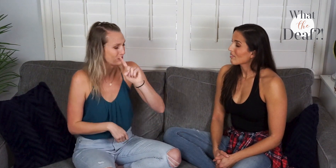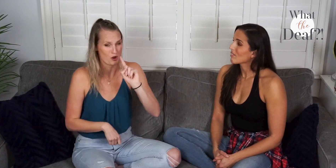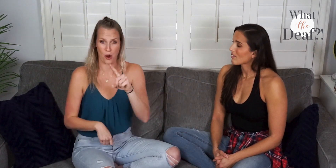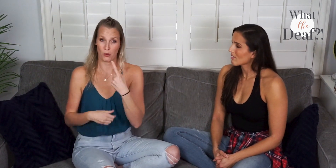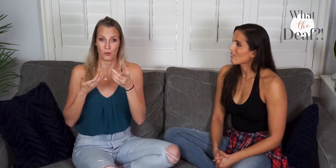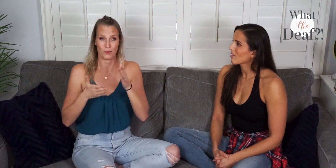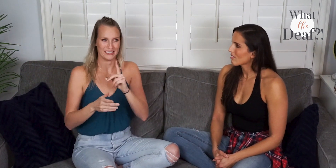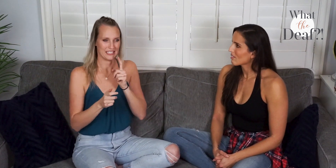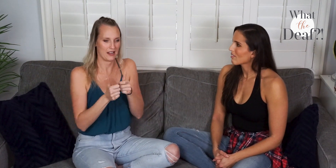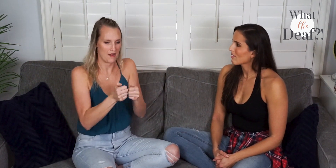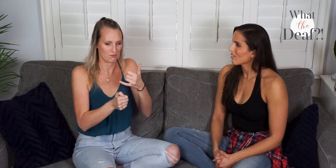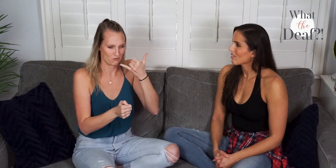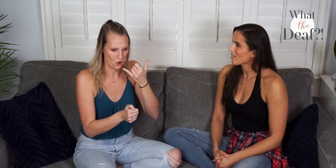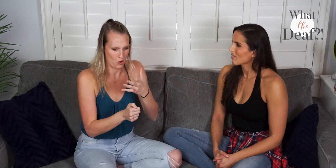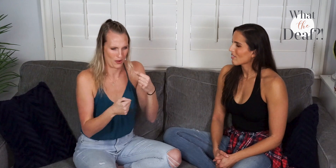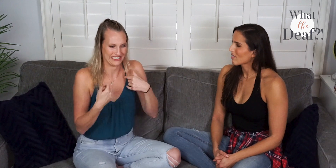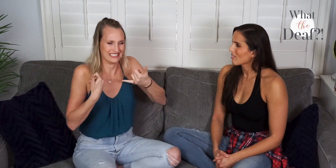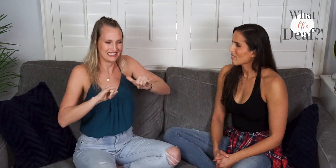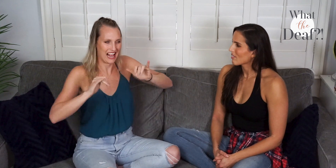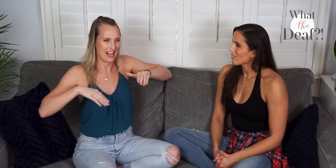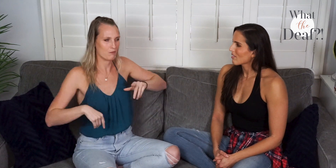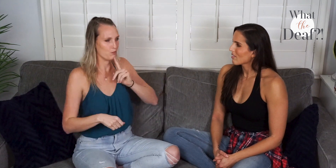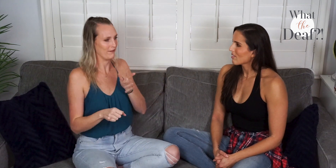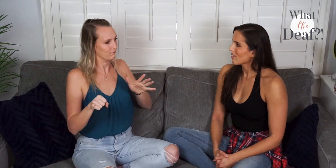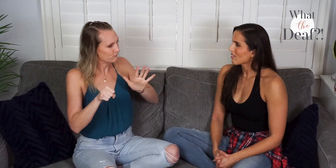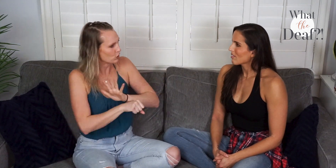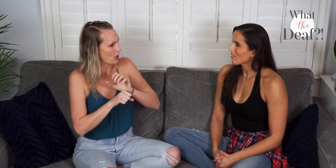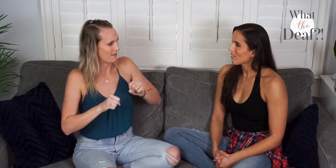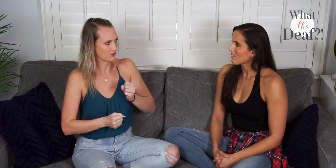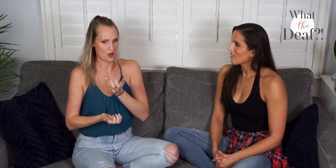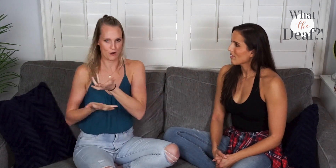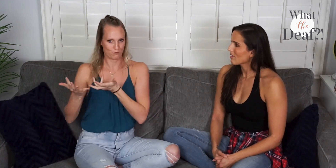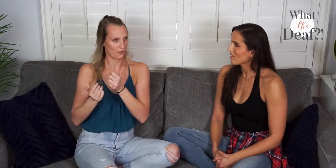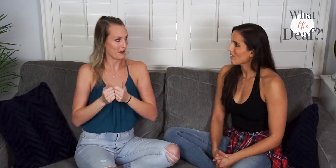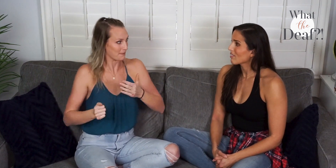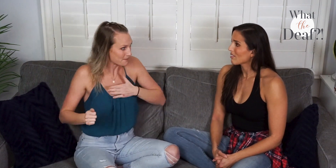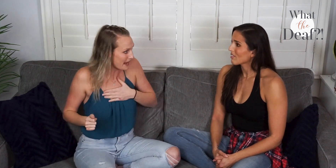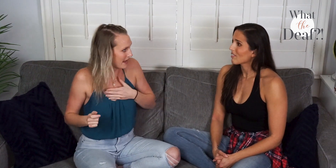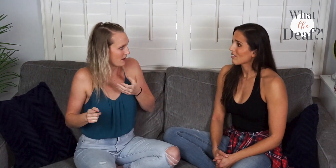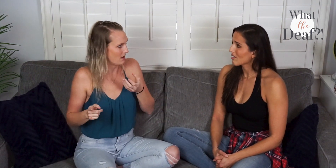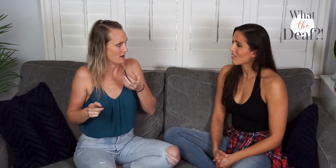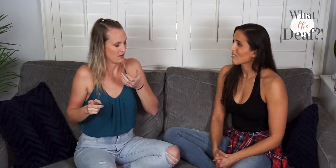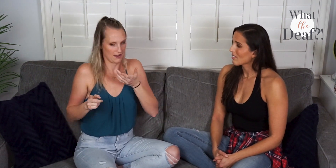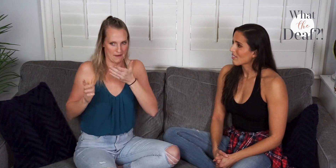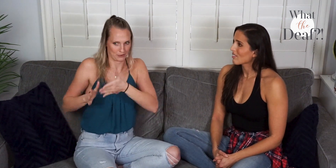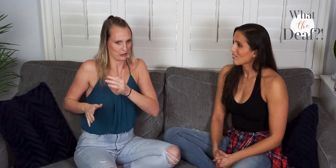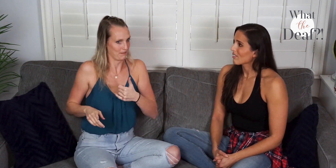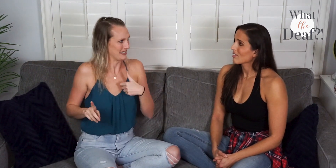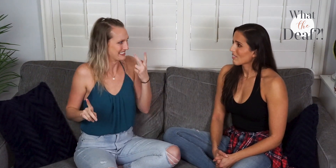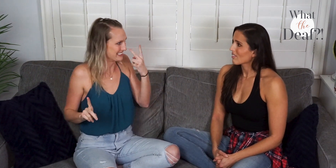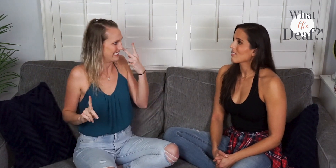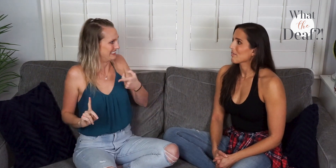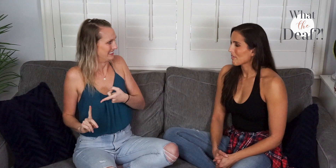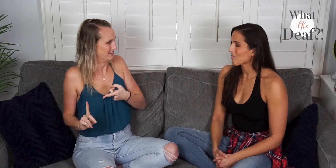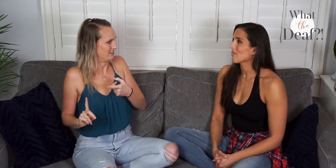The only way is through my phone and I still haven't been able to fully communicate with the person I'm even seeing.